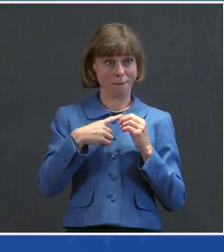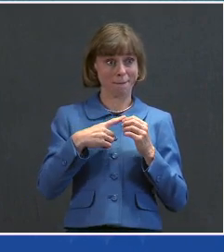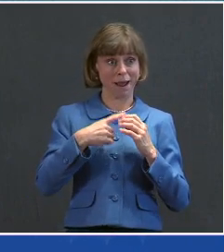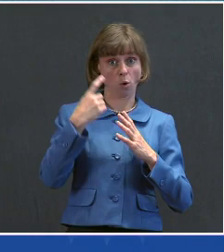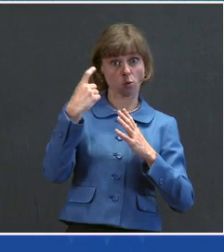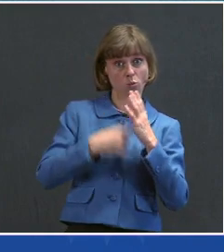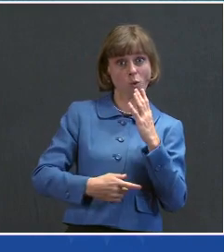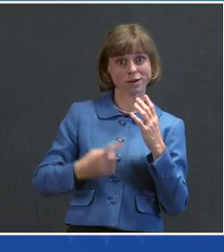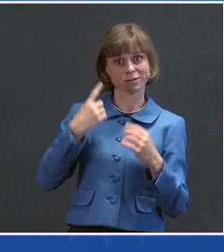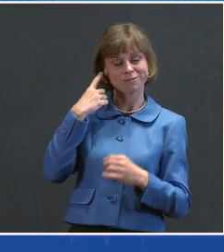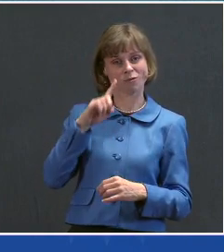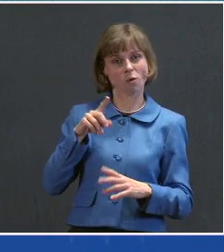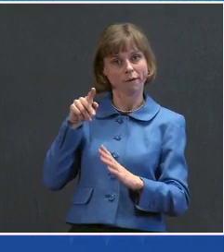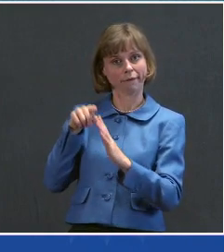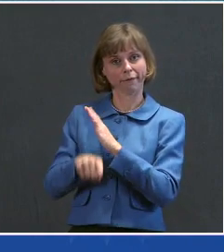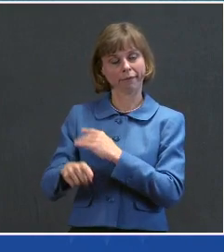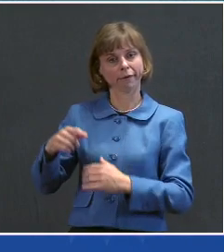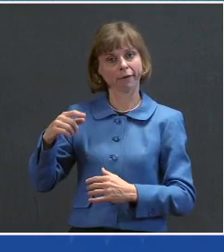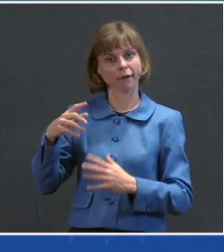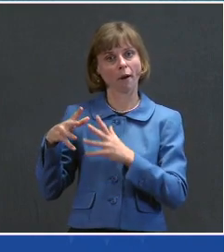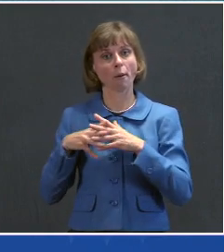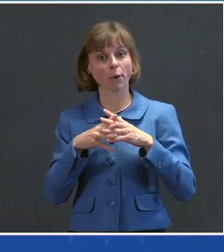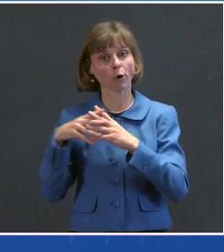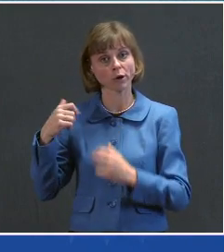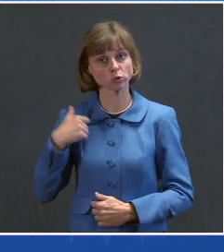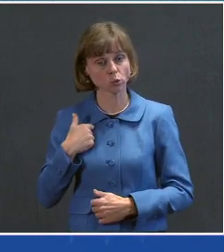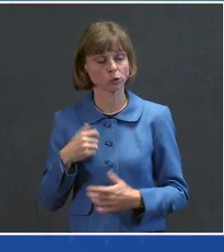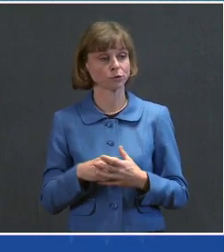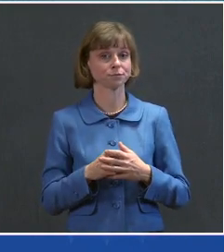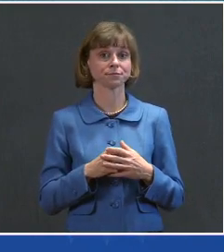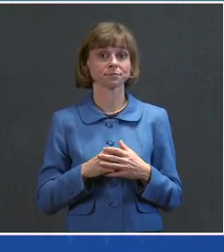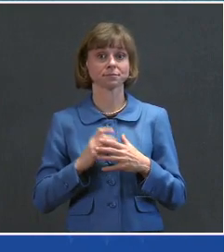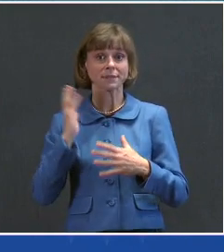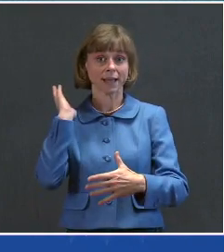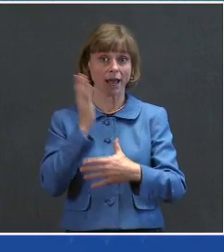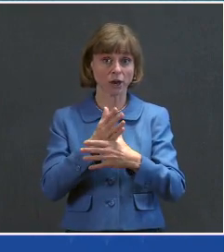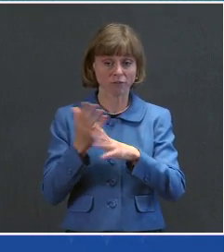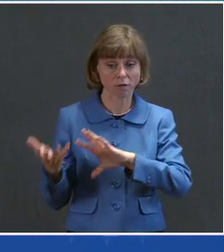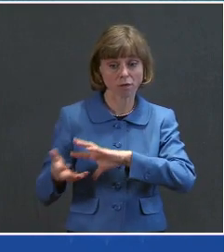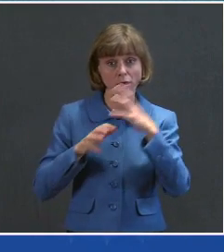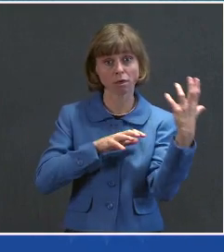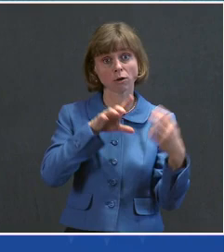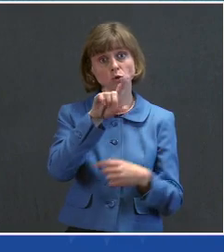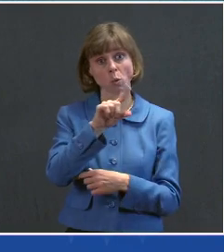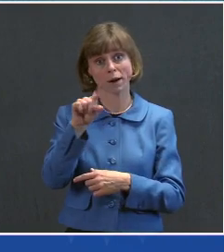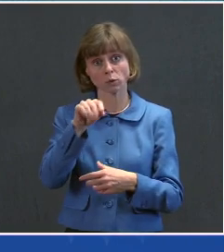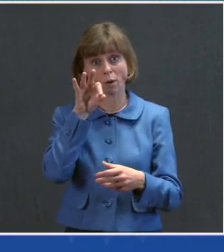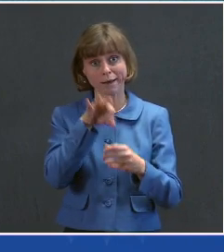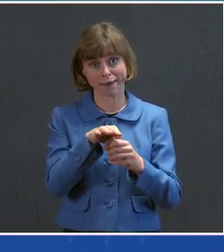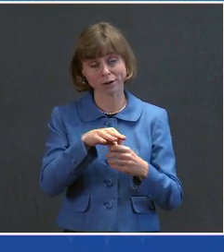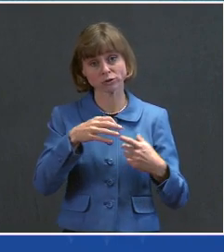of intervention -- or hacking of the 2020 Election, and, of course, of the SolarWinds cyberattack.